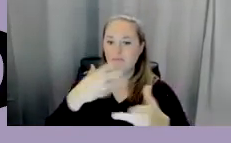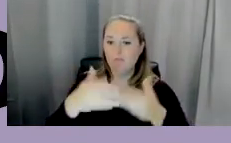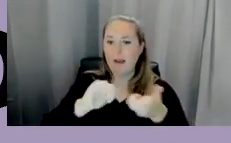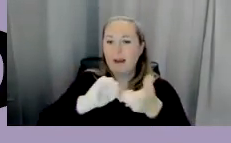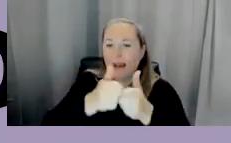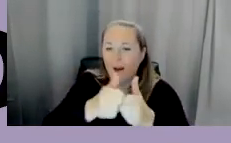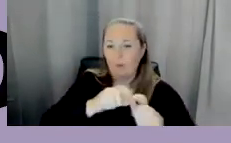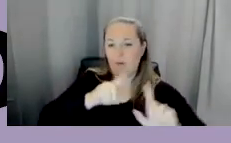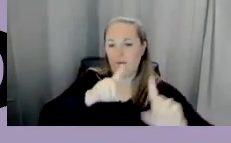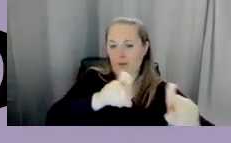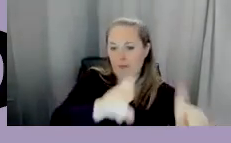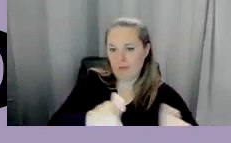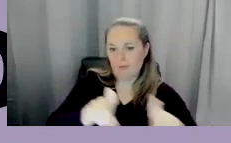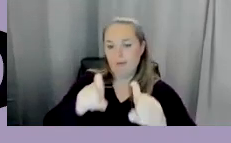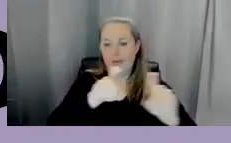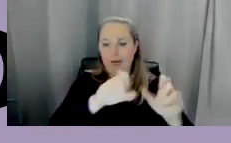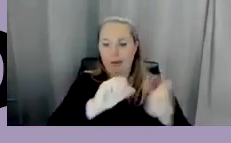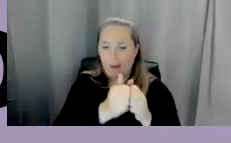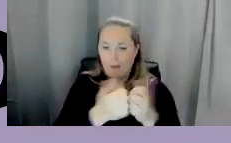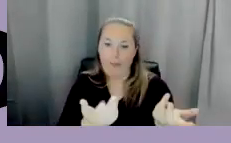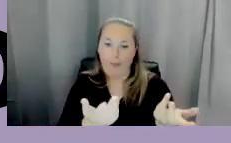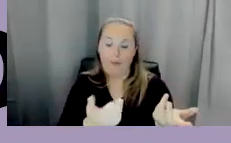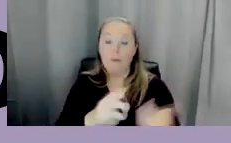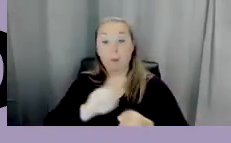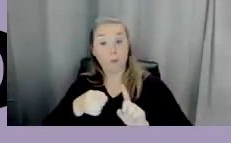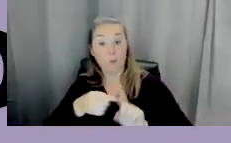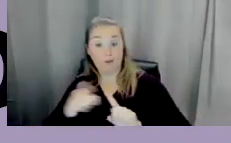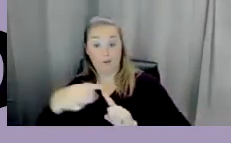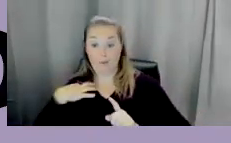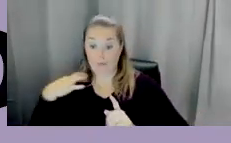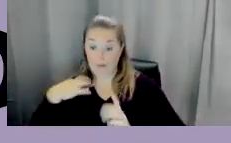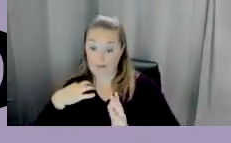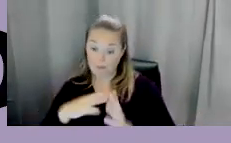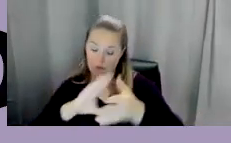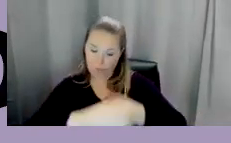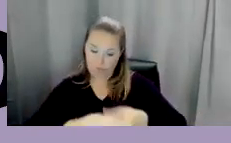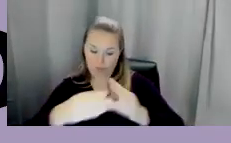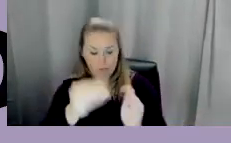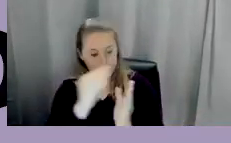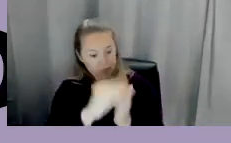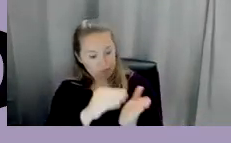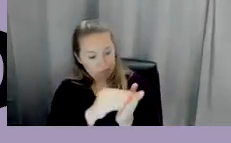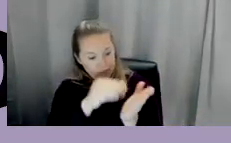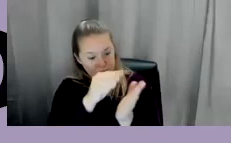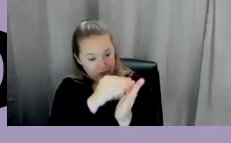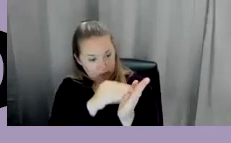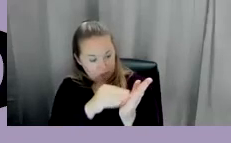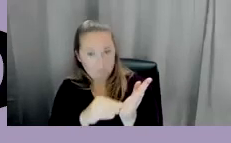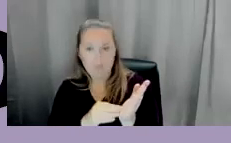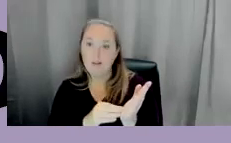WOULD EXPECT THAT WOULD COME THROUGH AS APPLICANTS ARE TELLING THEIR STORY OF HERE